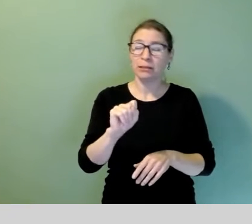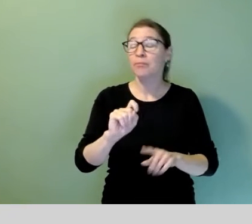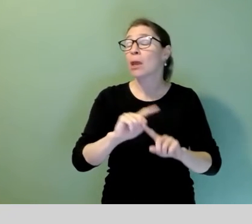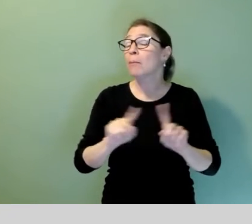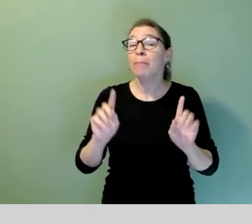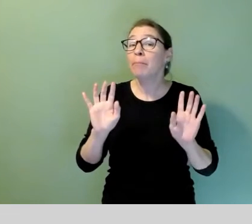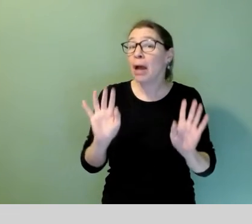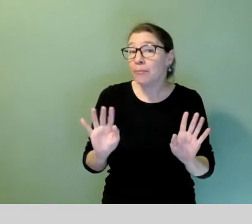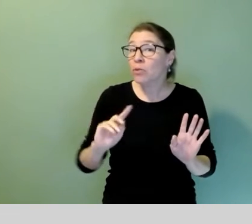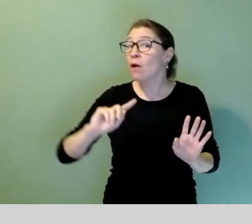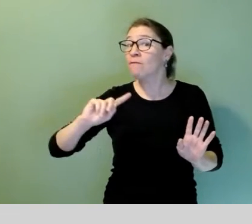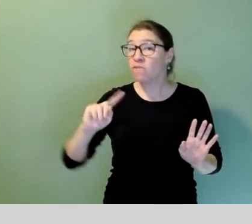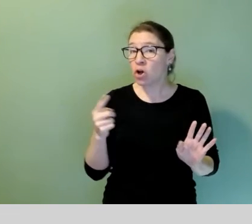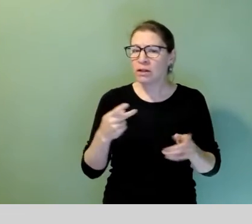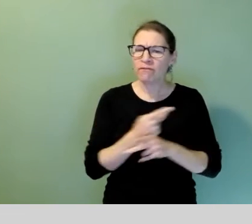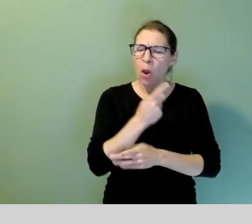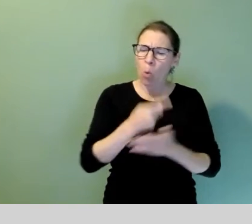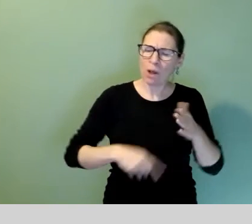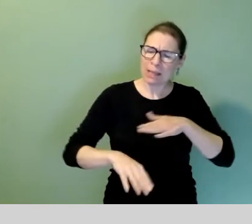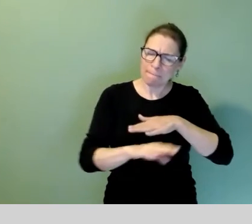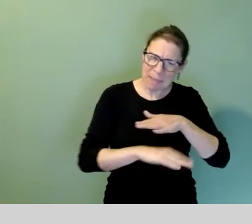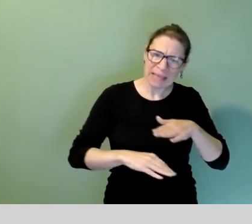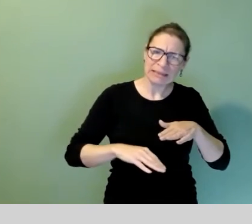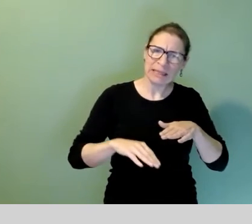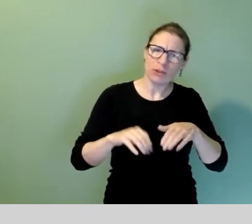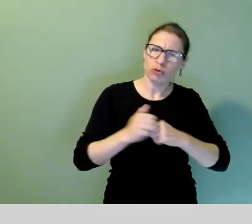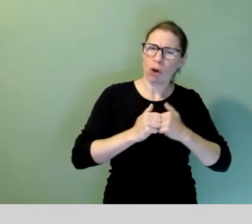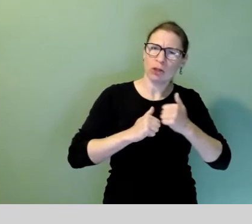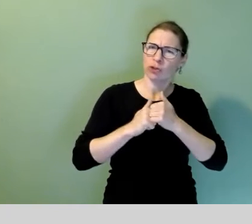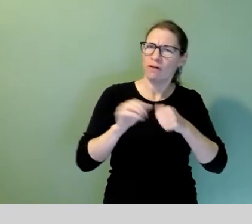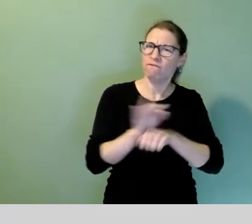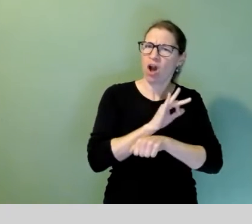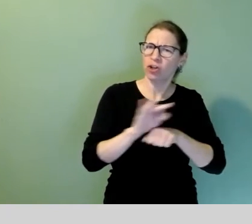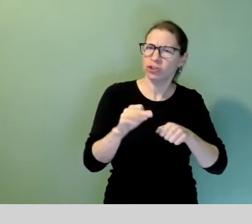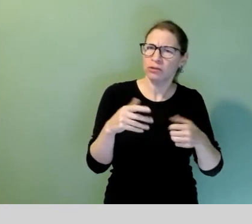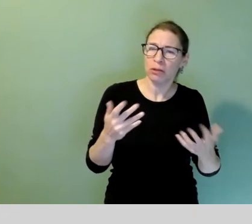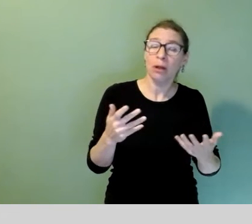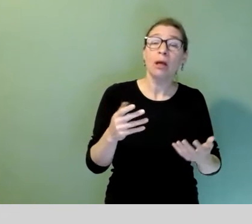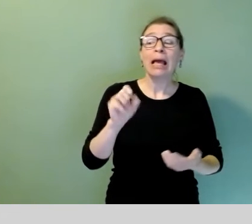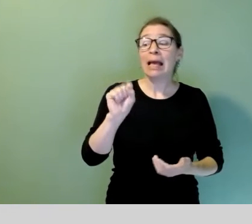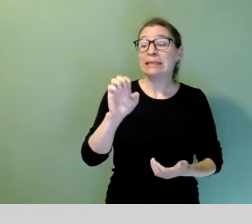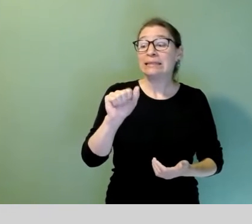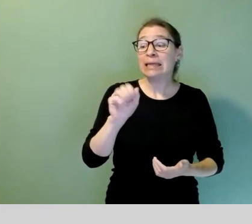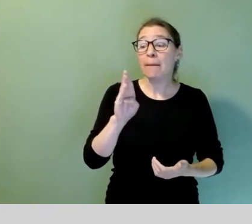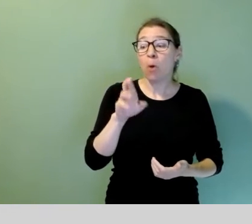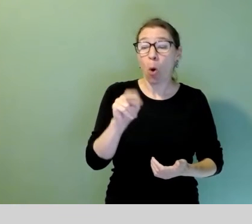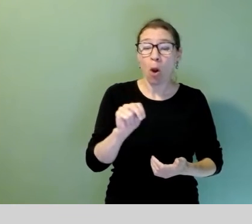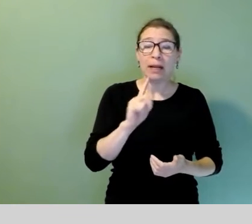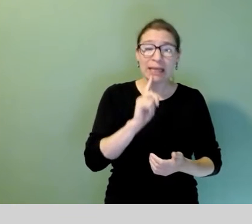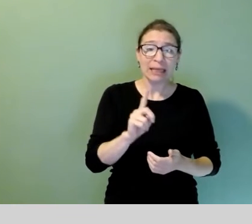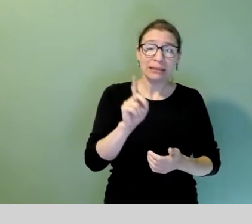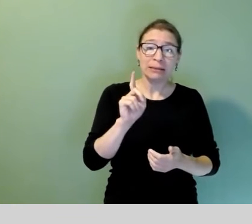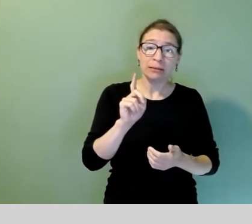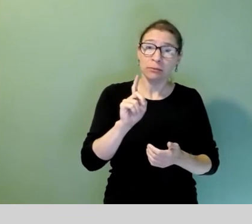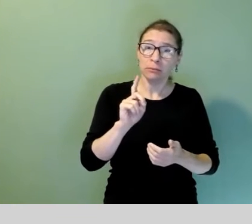what is the basic function structure. As you mentioned, seaborn is built to take explicit advantage of pandas.